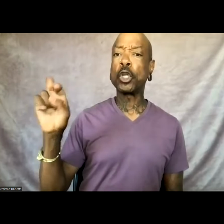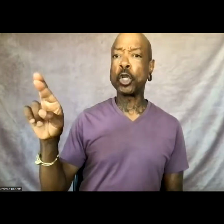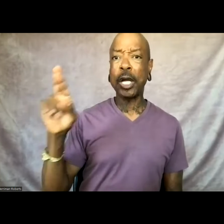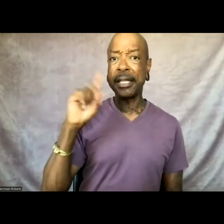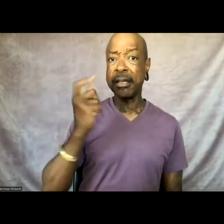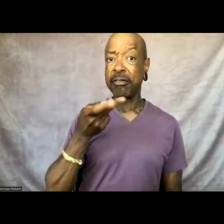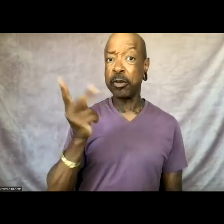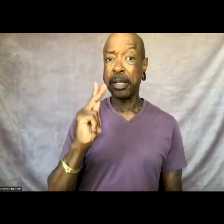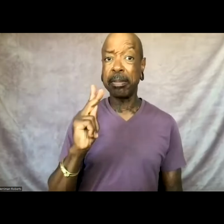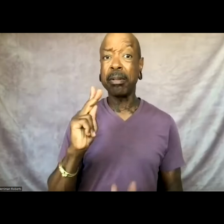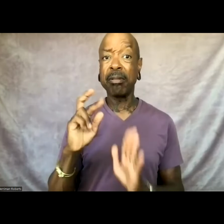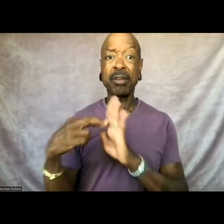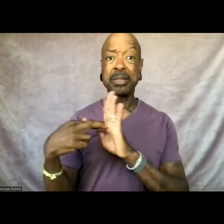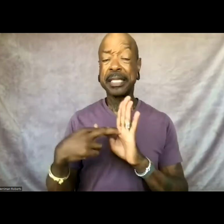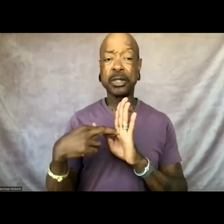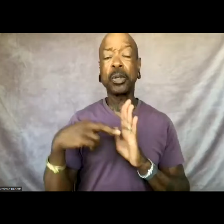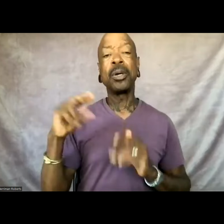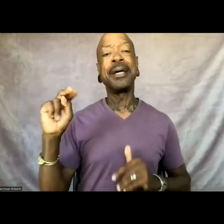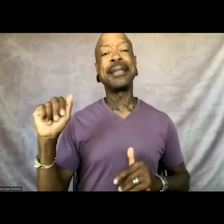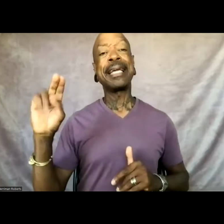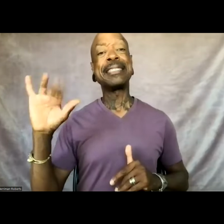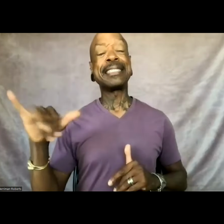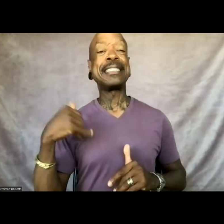here by Nancy skinner?